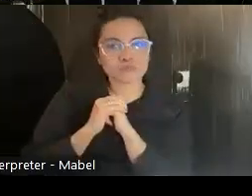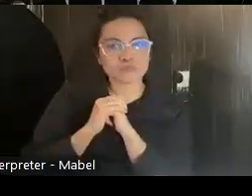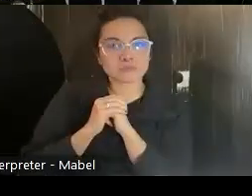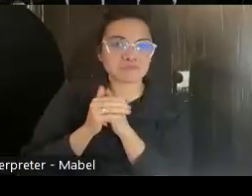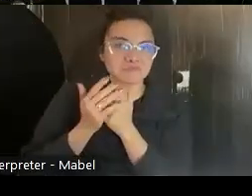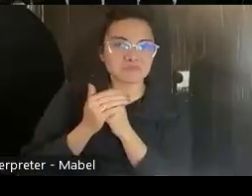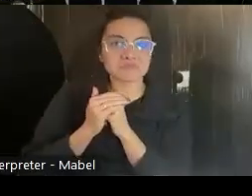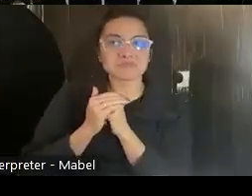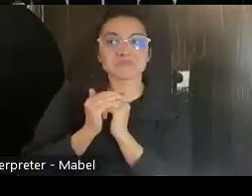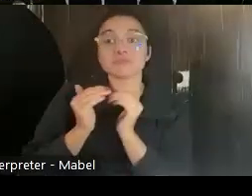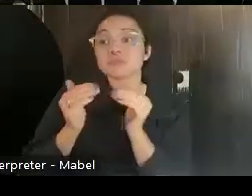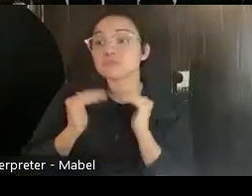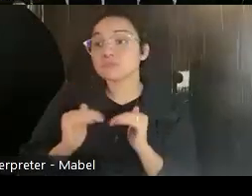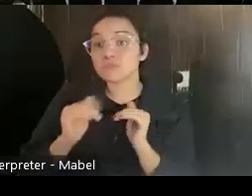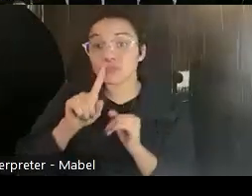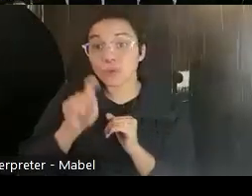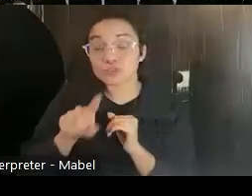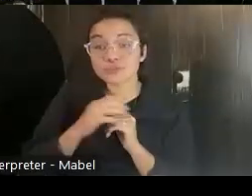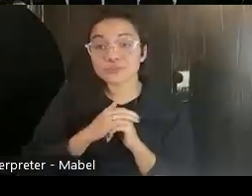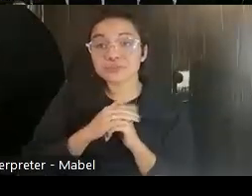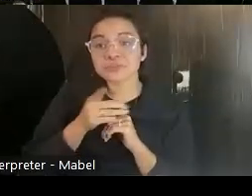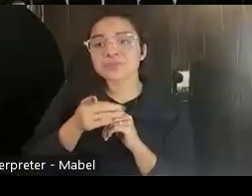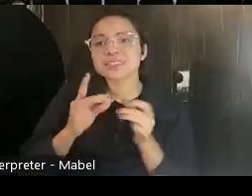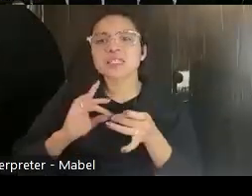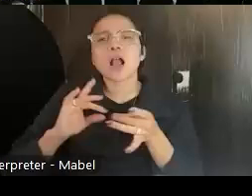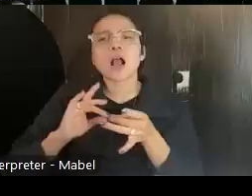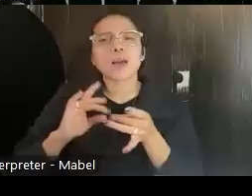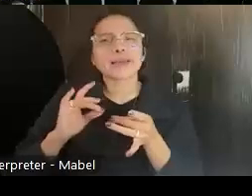questions online this one's actually a comment but perhaps oh I'm sorry I didn't see a Scot